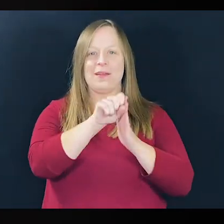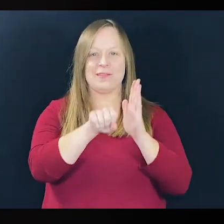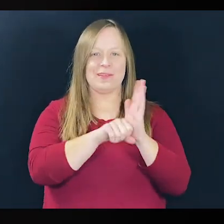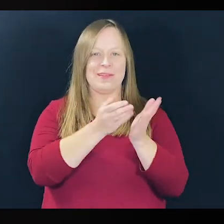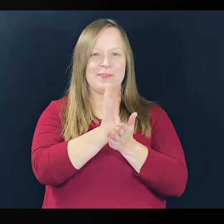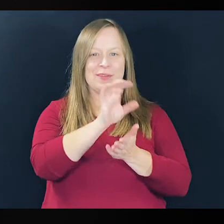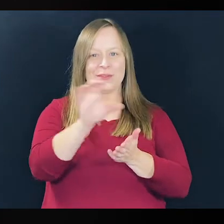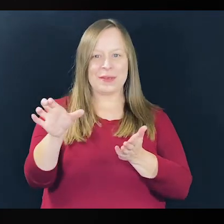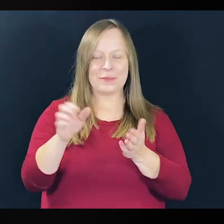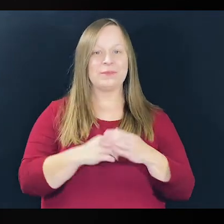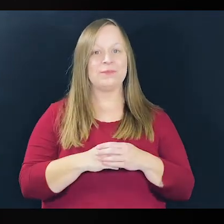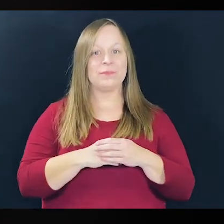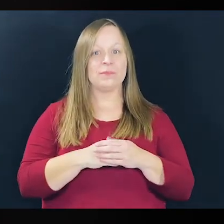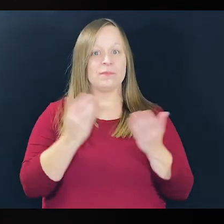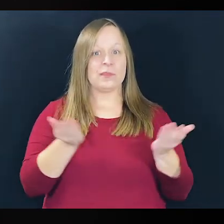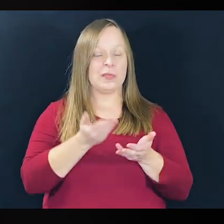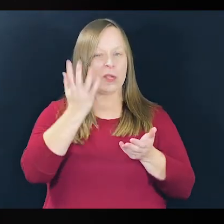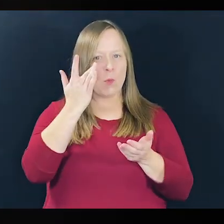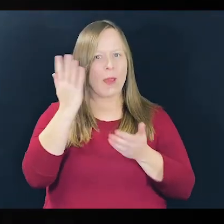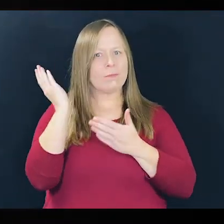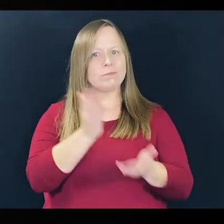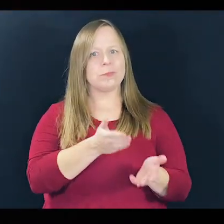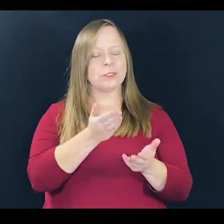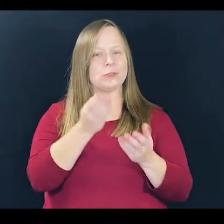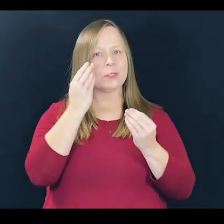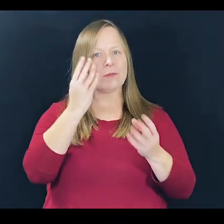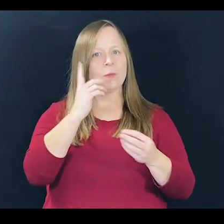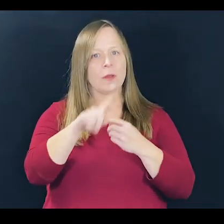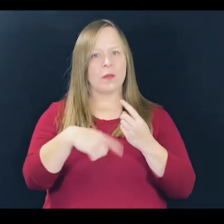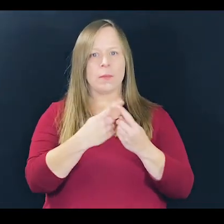Closed Captioned. We are here to bring you information on the